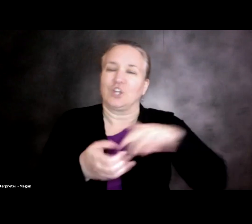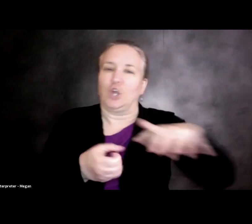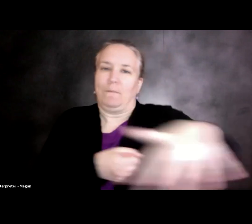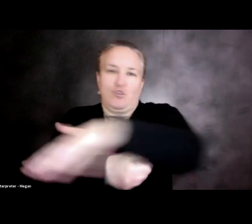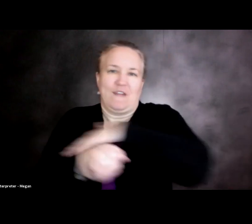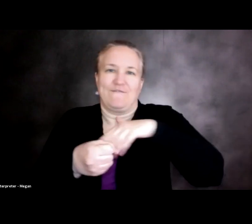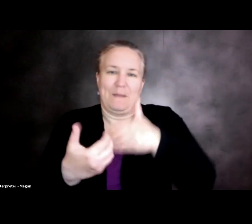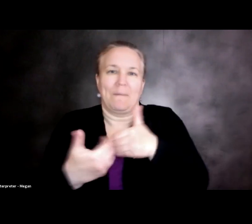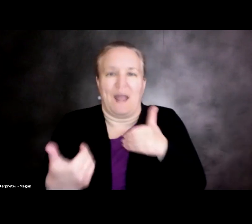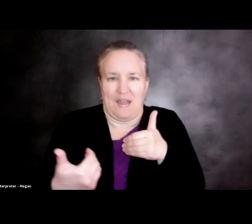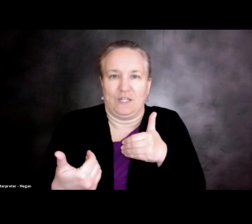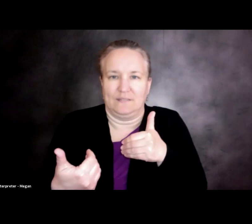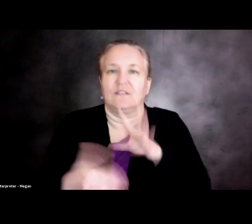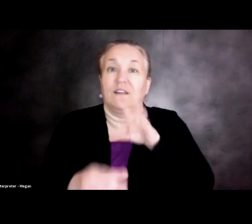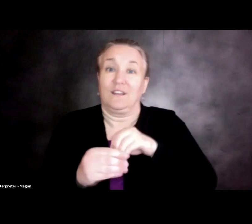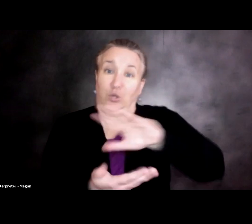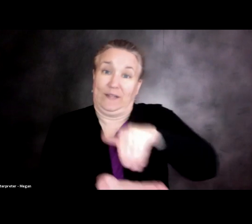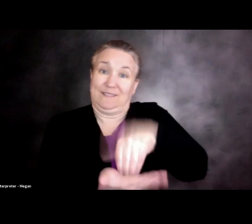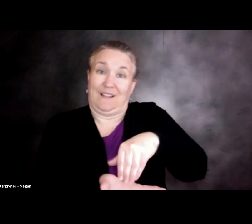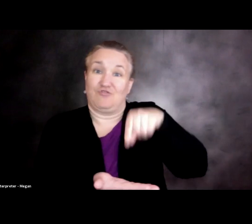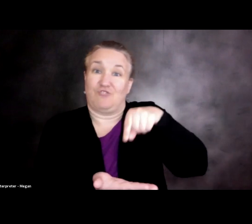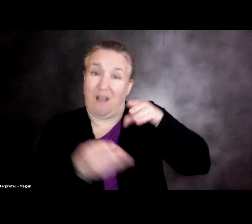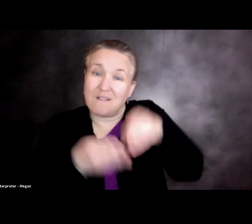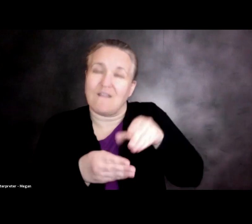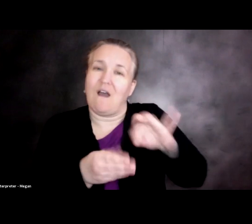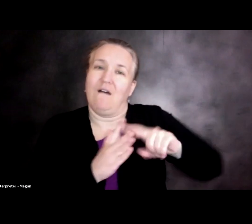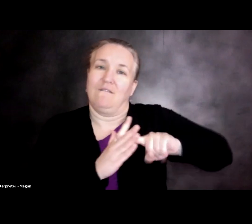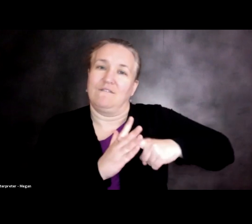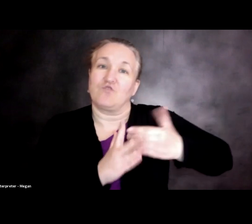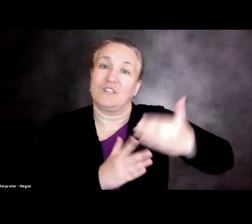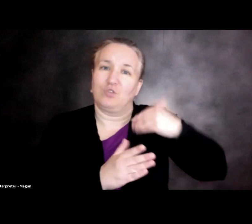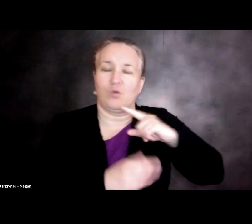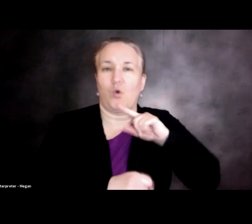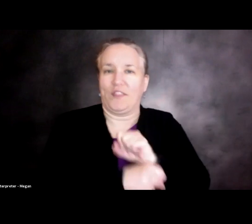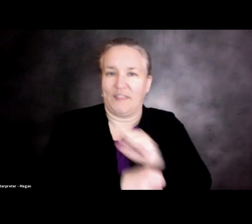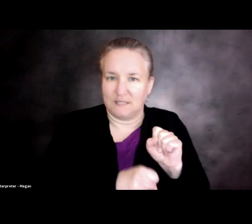including the centrality of the original authentic subject